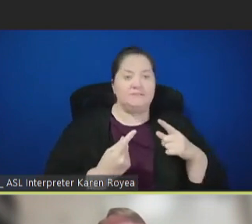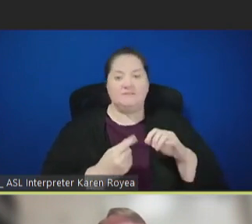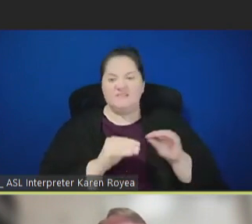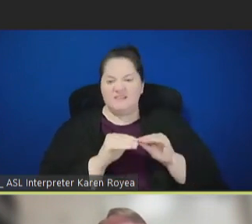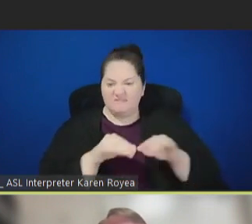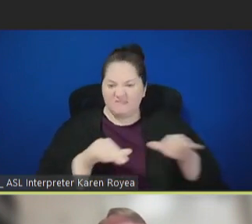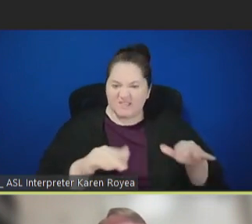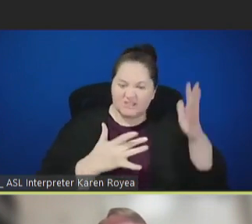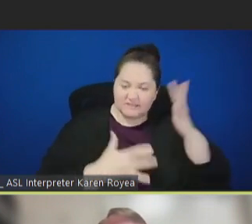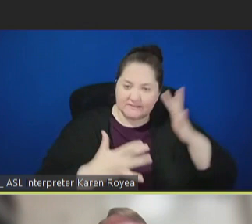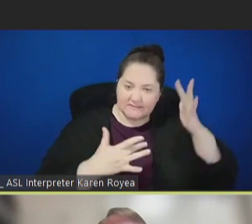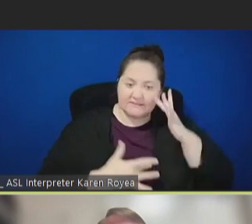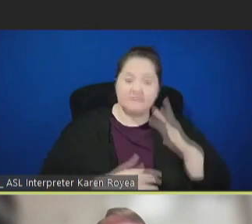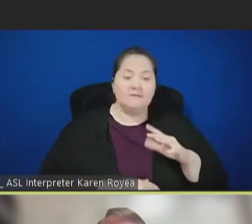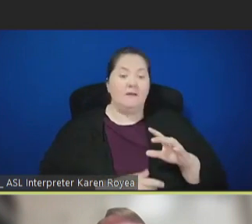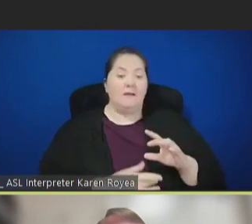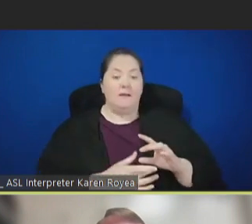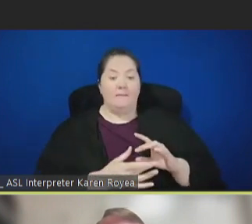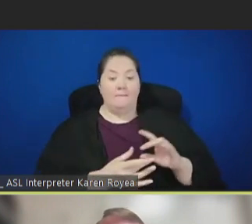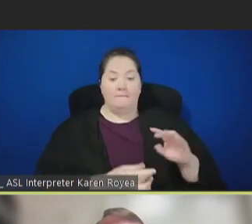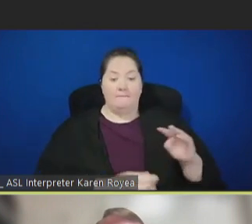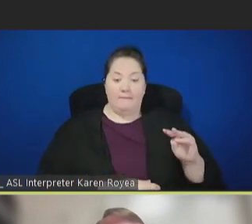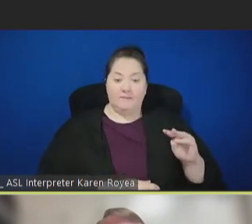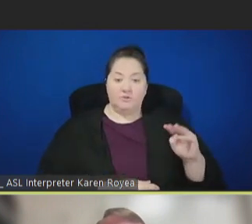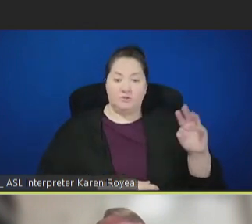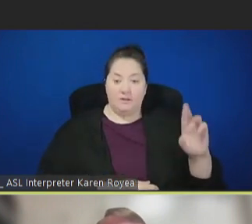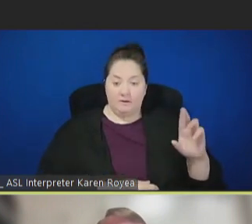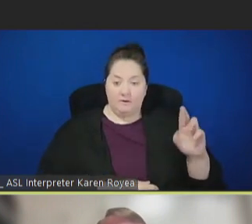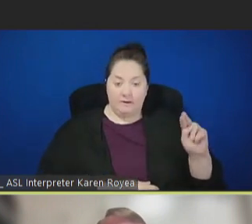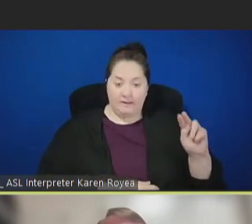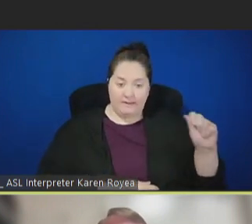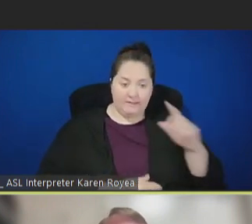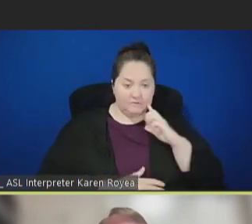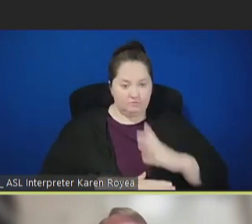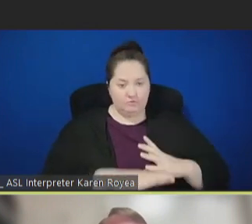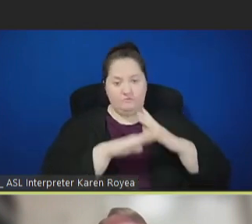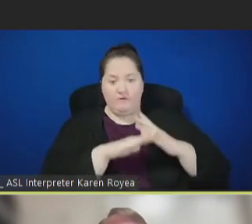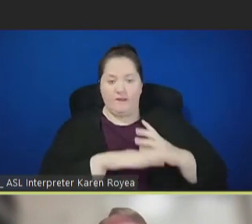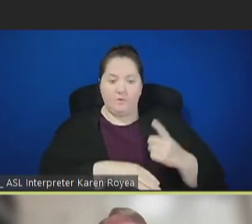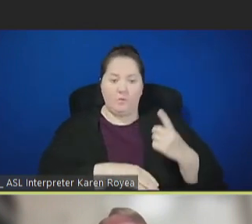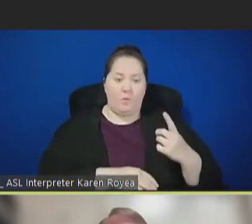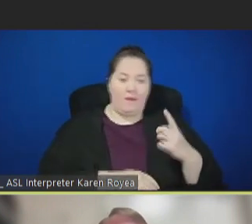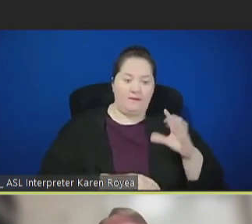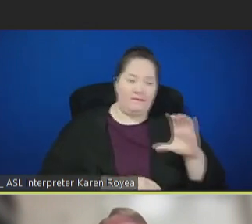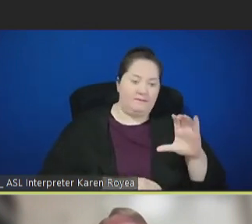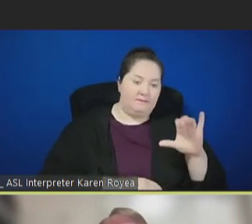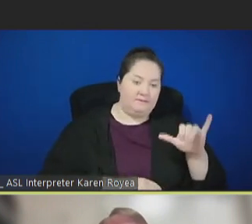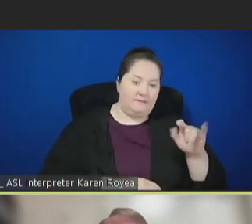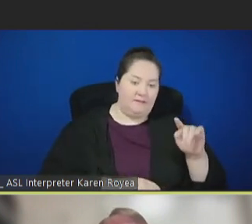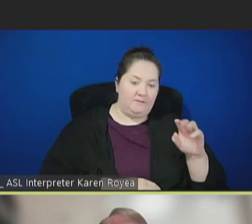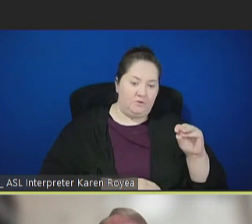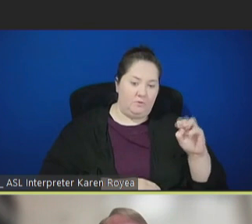vaccine designed to prevent human cytomegalovirus elicited long-lasting CMV-specific responses